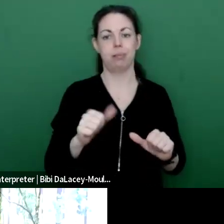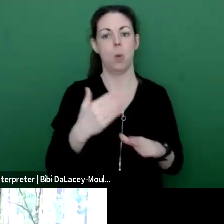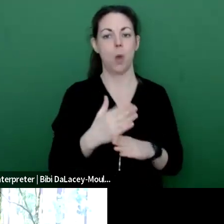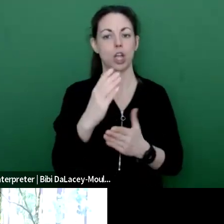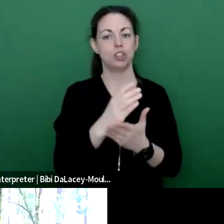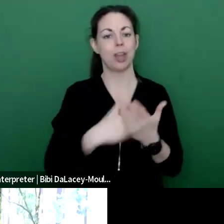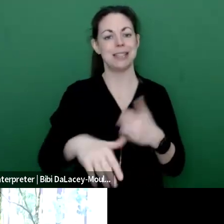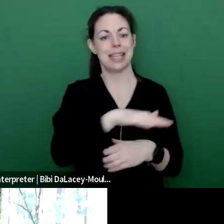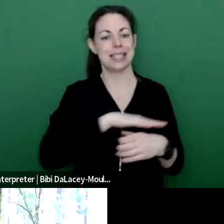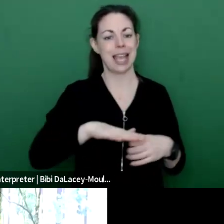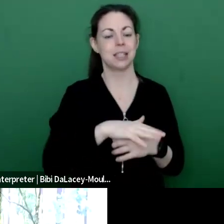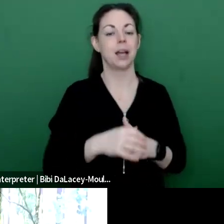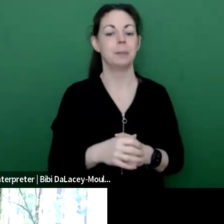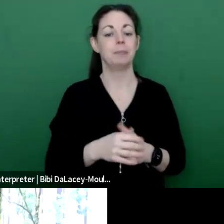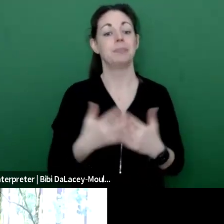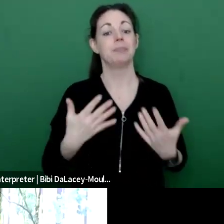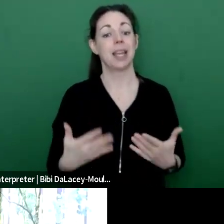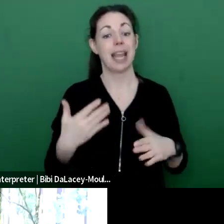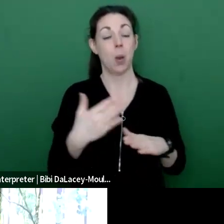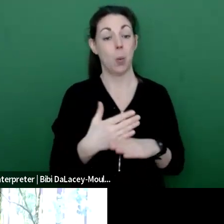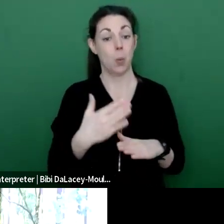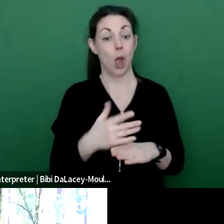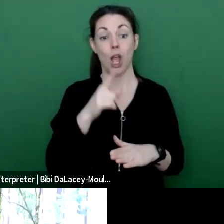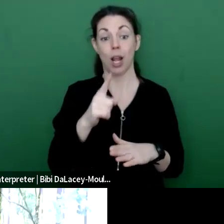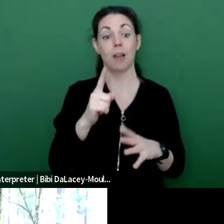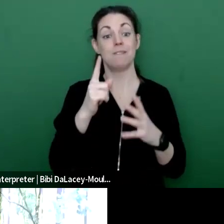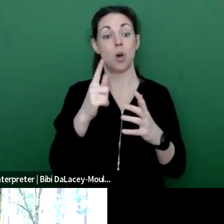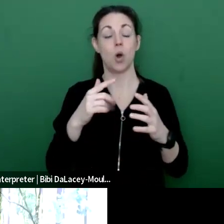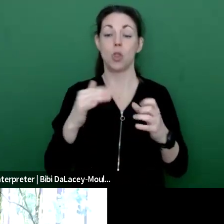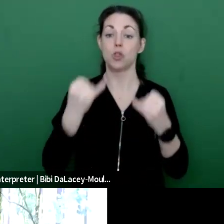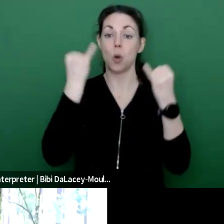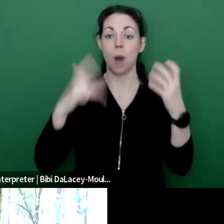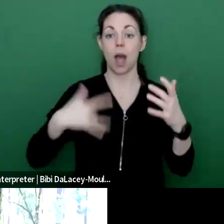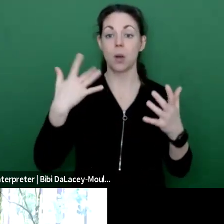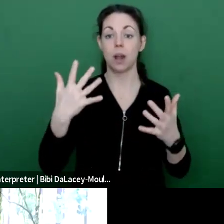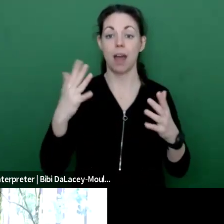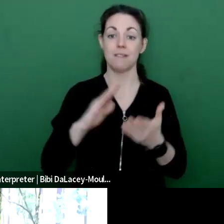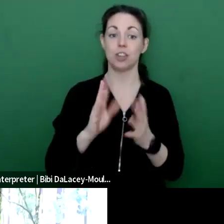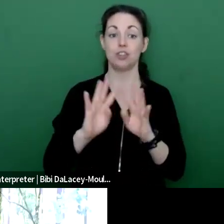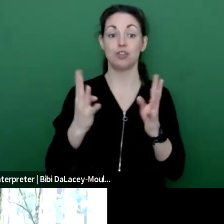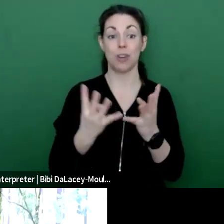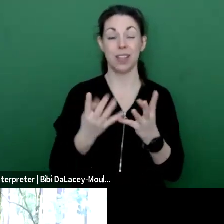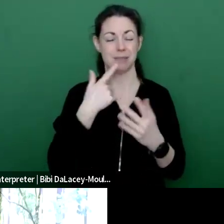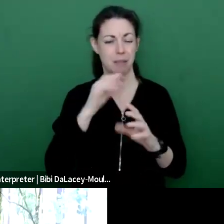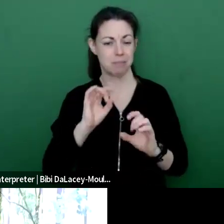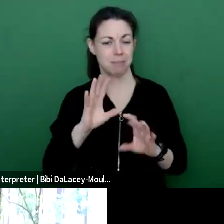So I now work as Amelia said, for The Wildlife Trusts. A bit of information on those. They're quite unique.